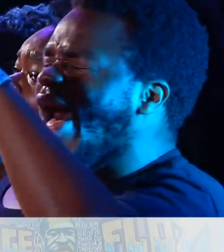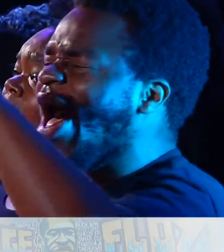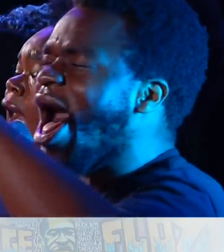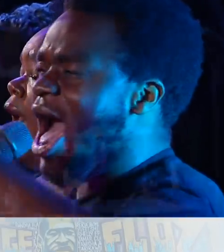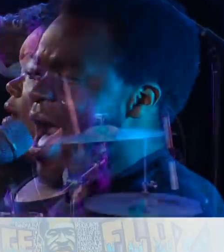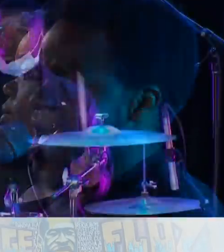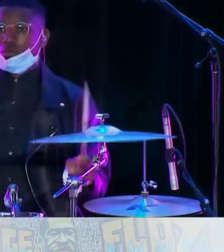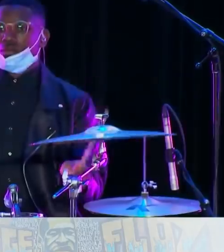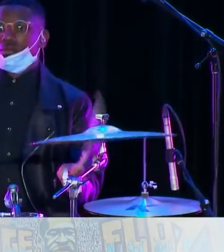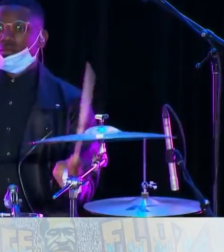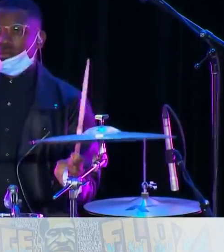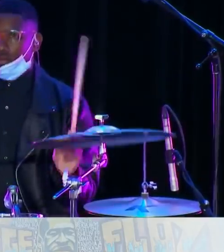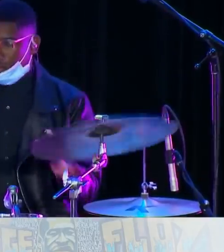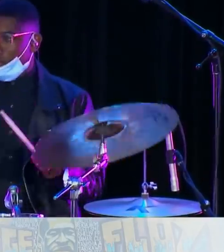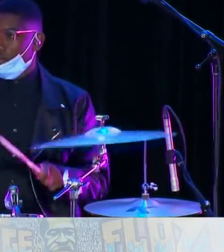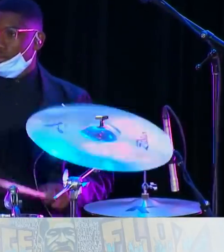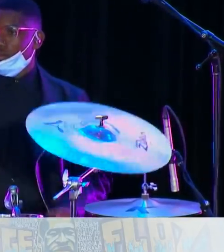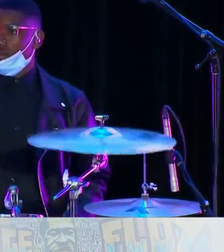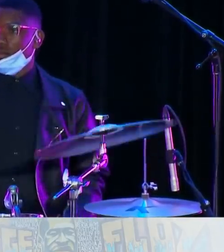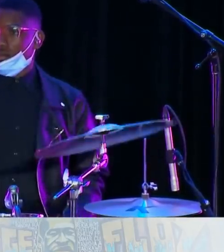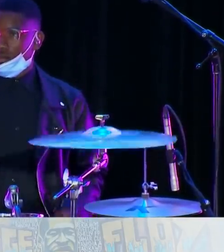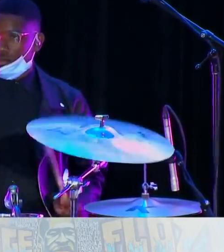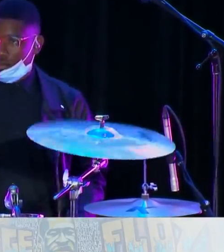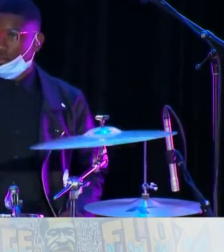HOW I MADE IT OVER